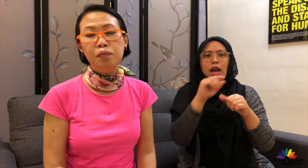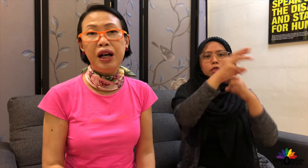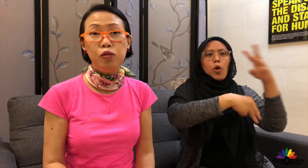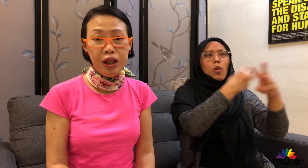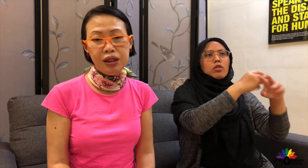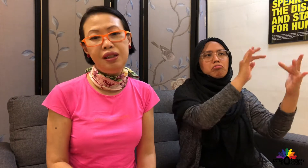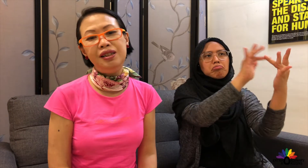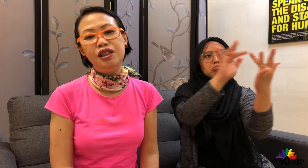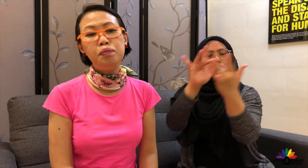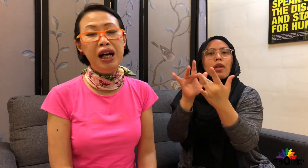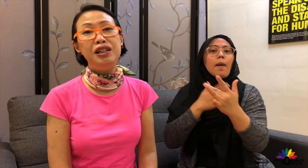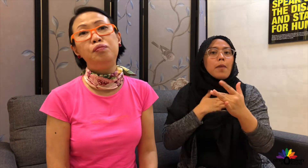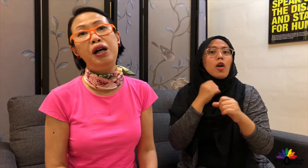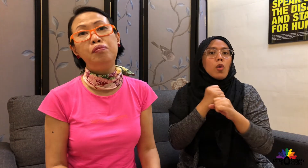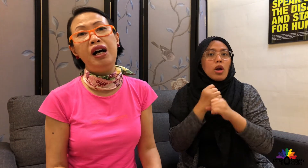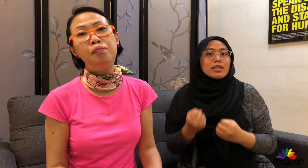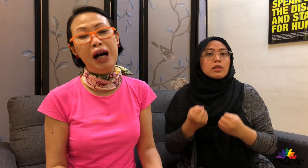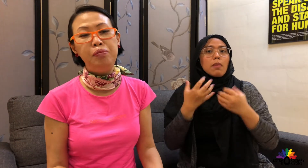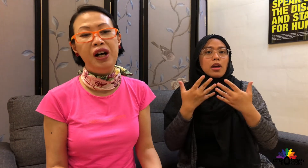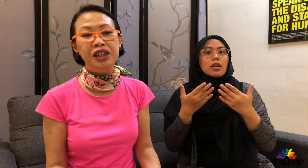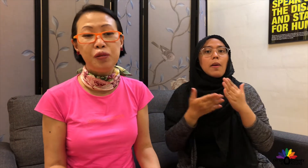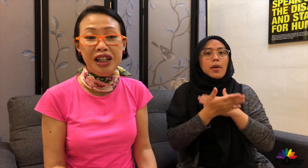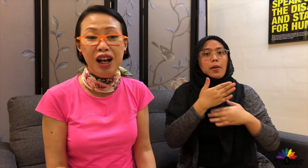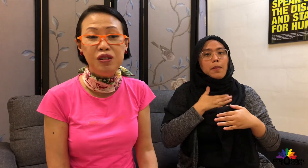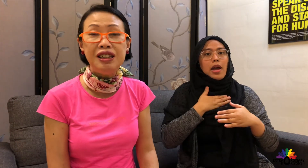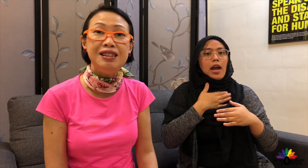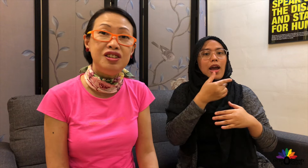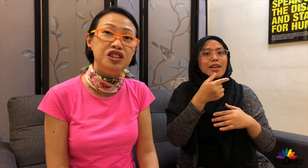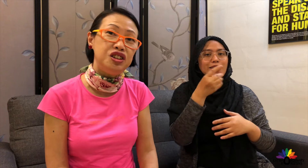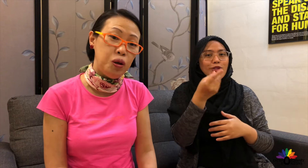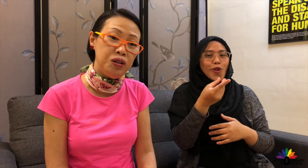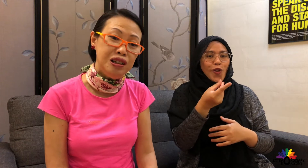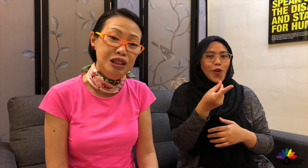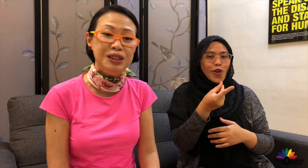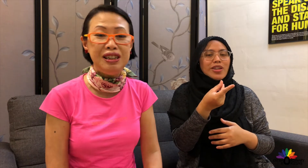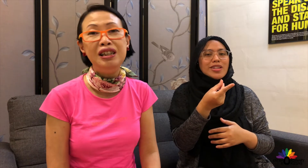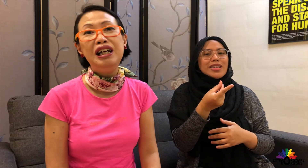My work is inspired by my greyhound assistance dog, Lucy,